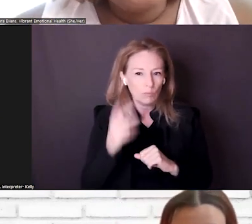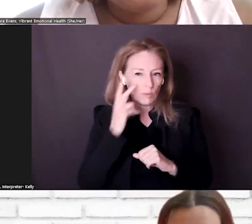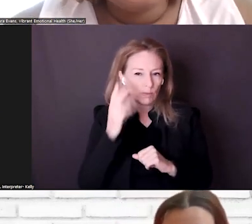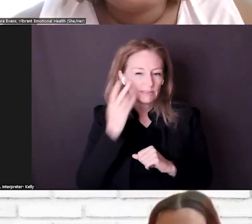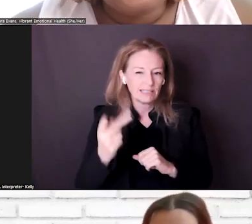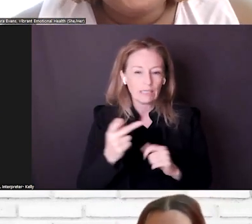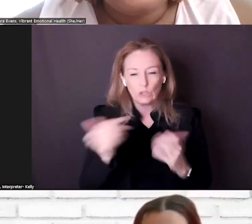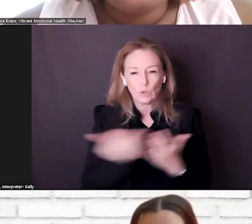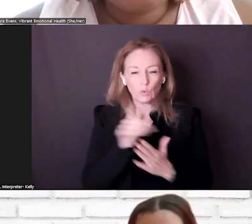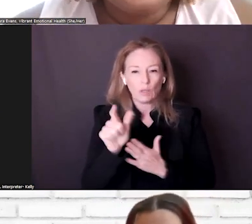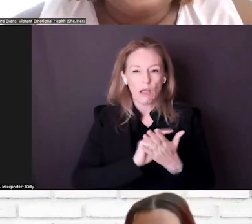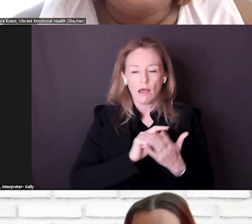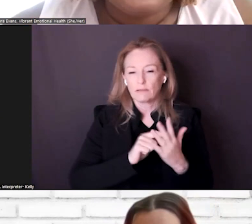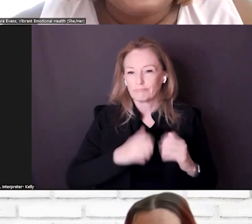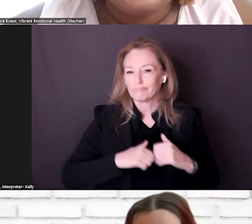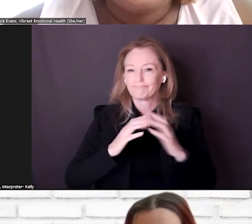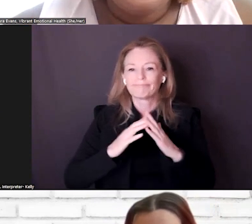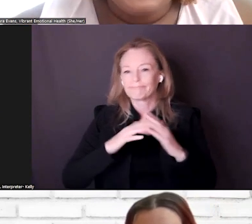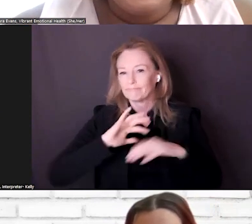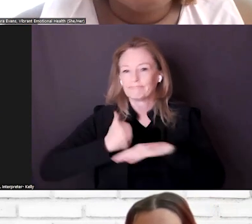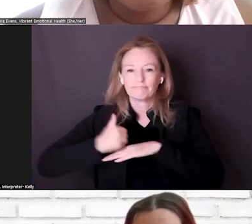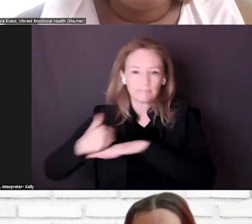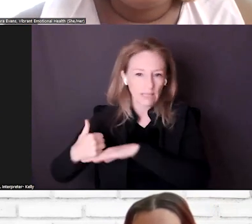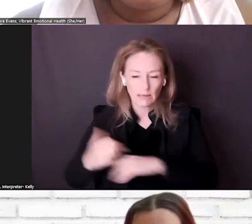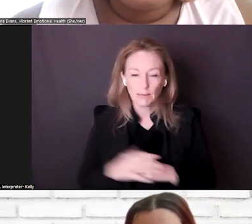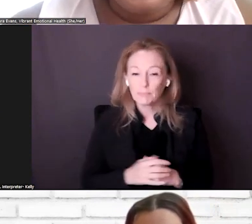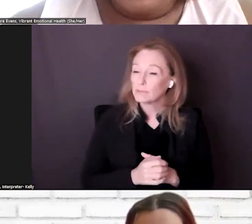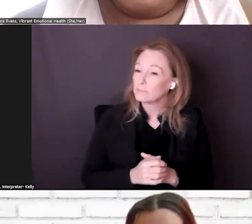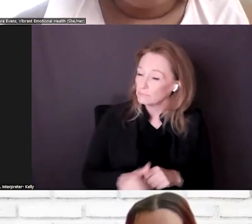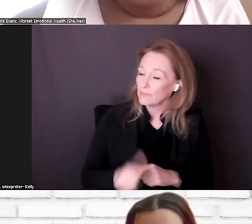THANK YOU. THAT IS INTERESTING. WE WILL BE SURE TO BRING